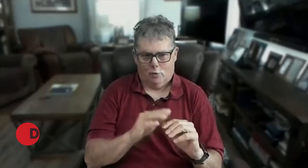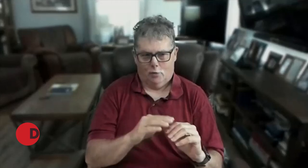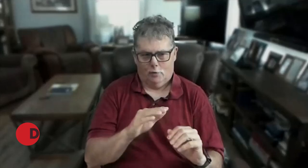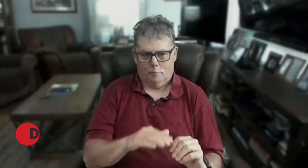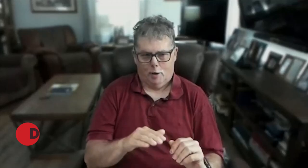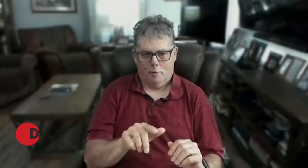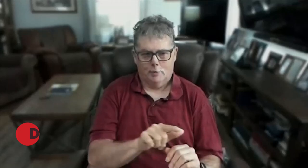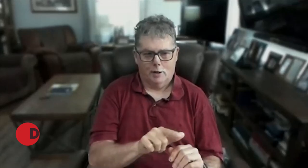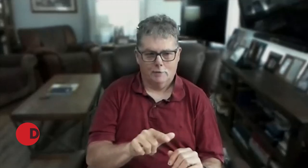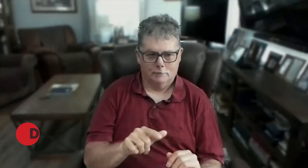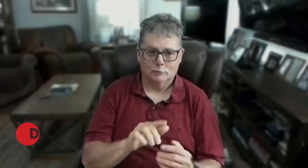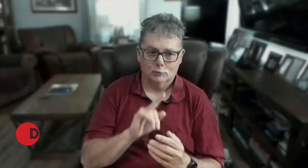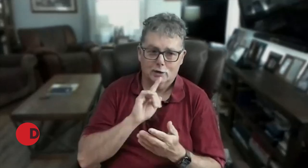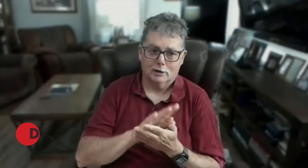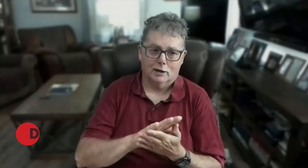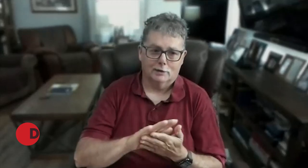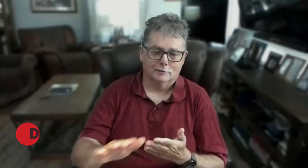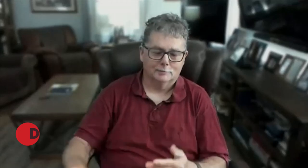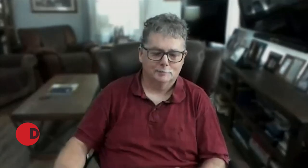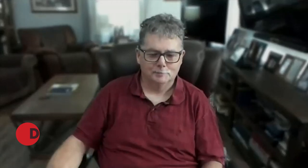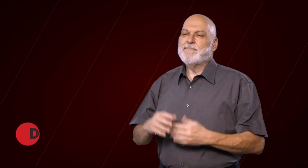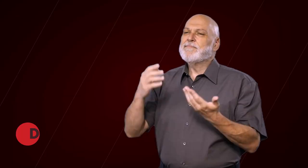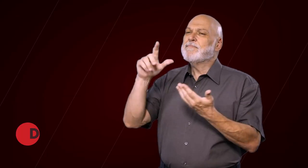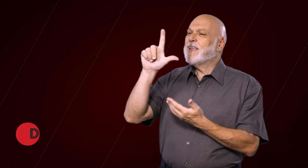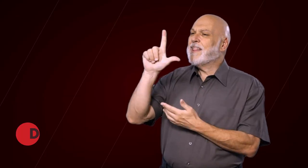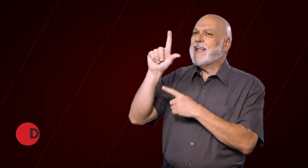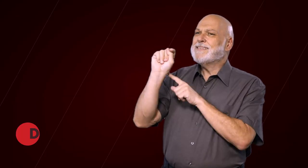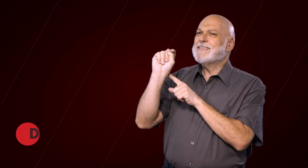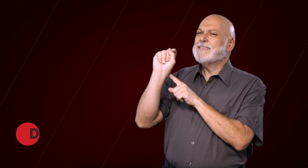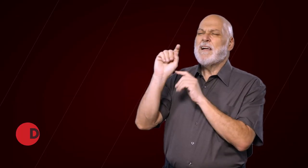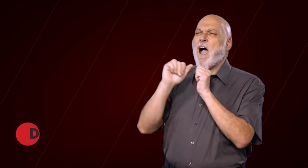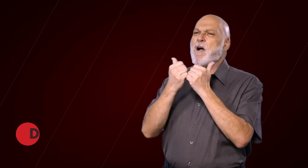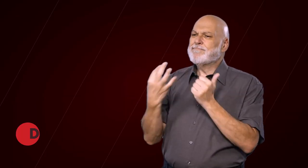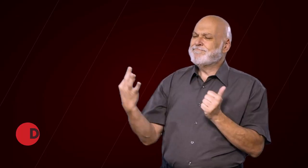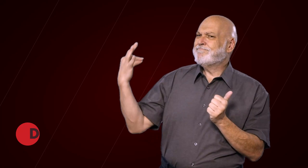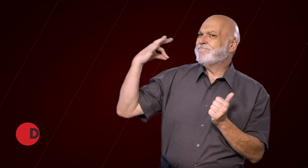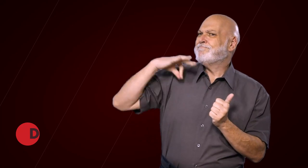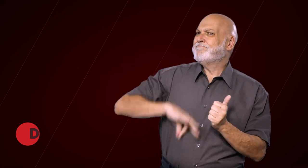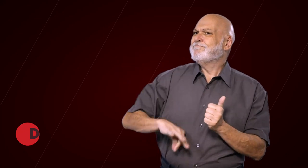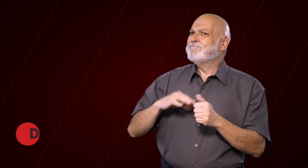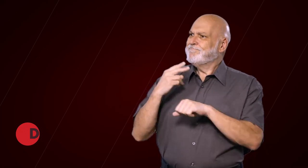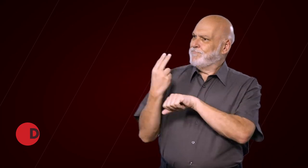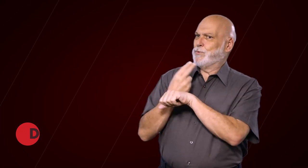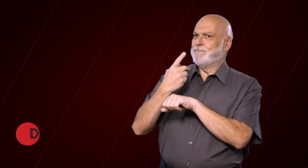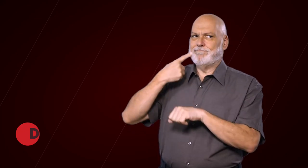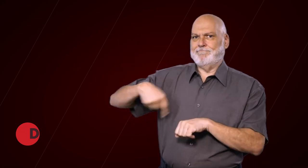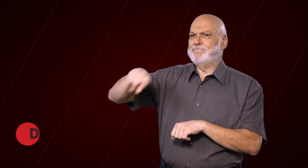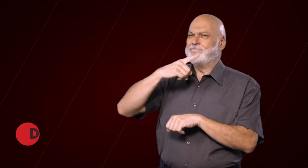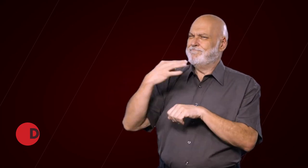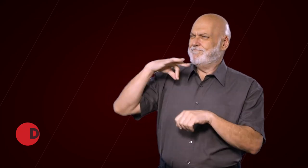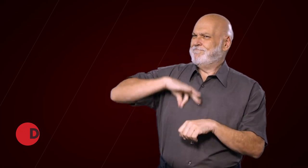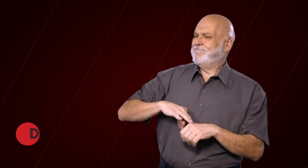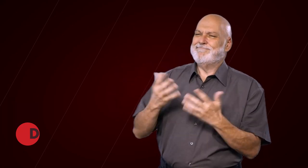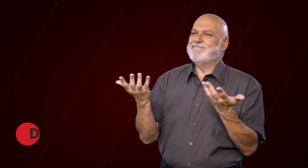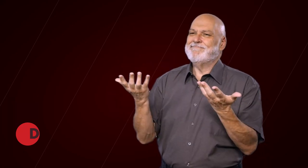it's really nice! [Anselmo]: How useful is LT?